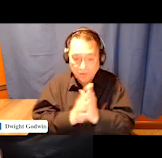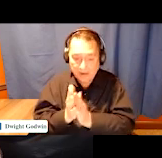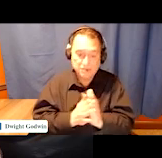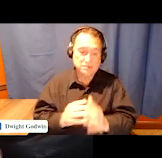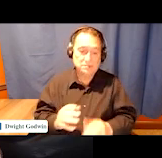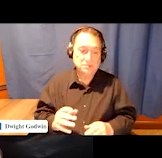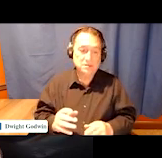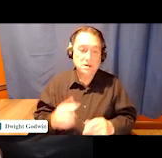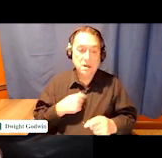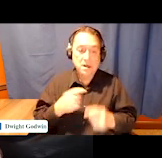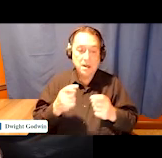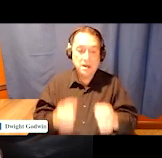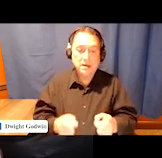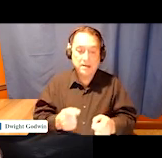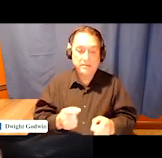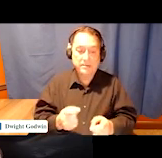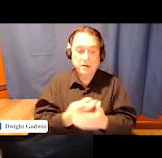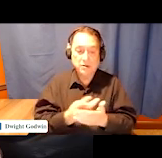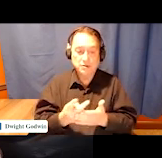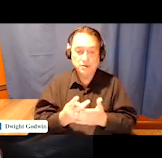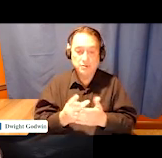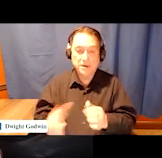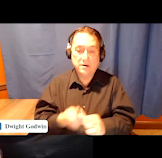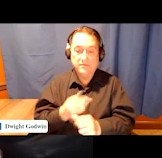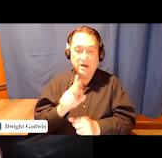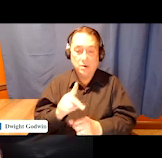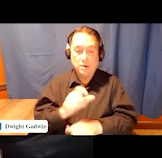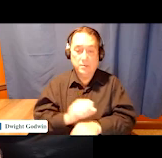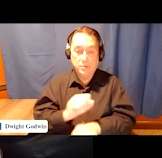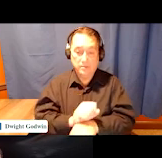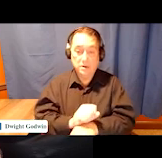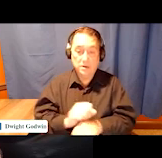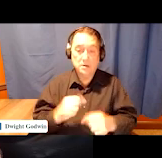I have given him a two-week follow-up appointment, and he had missed the appointment.